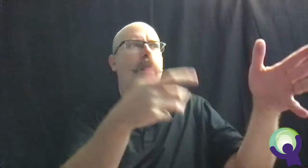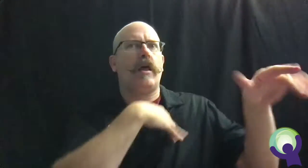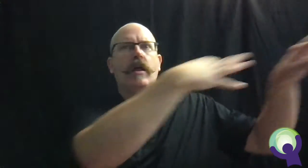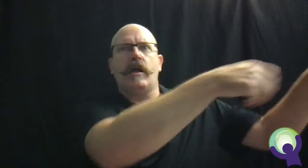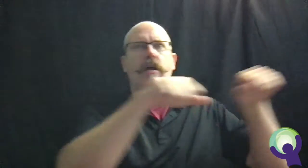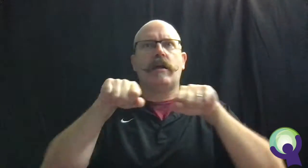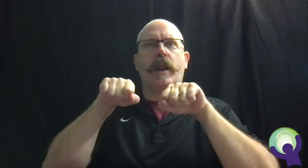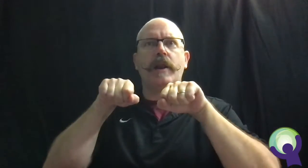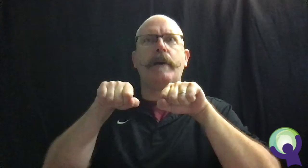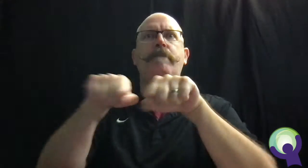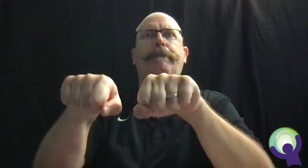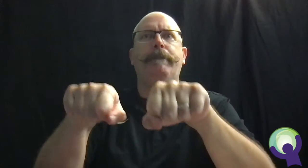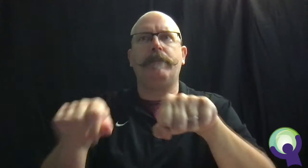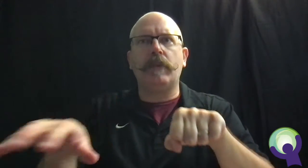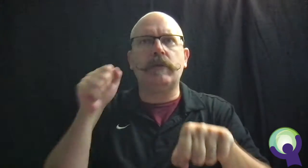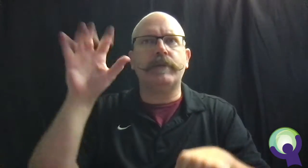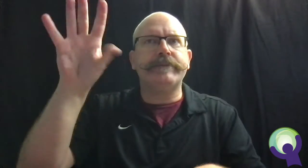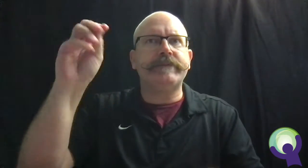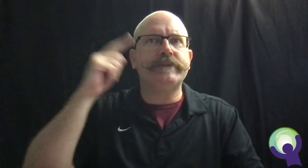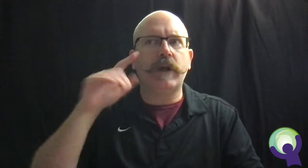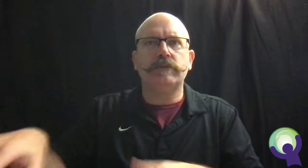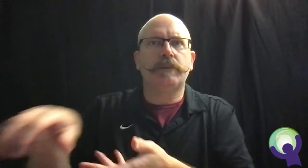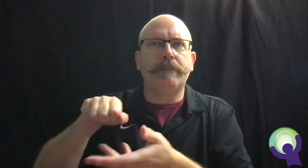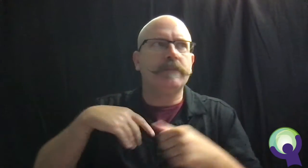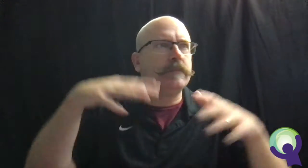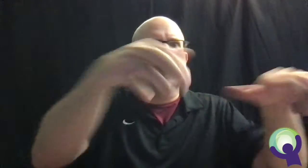and return them for fifty cents each.